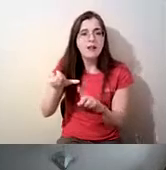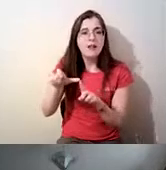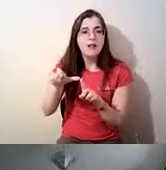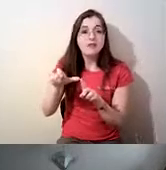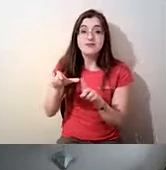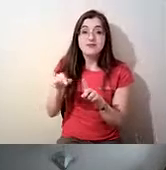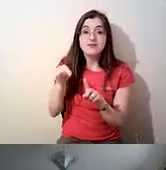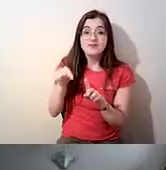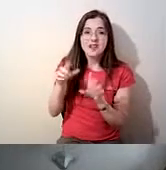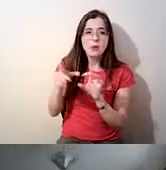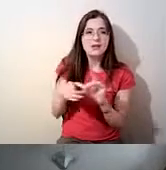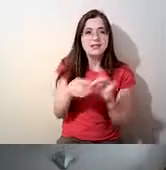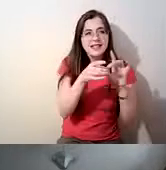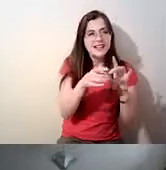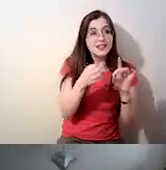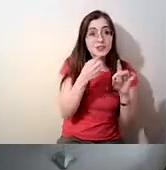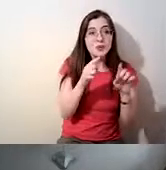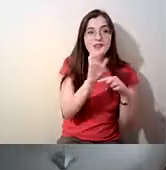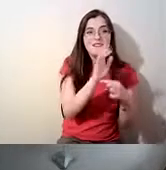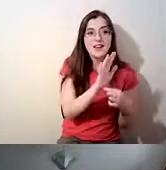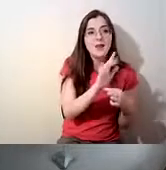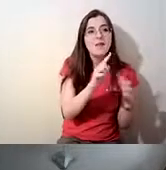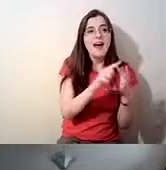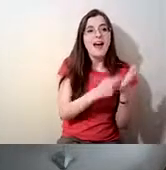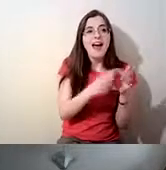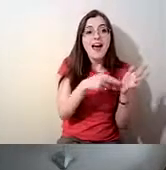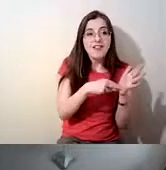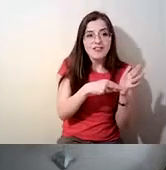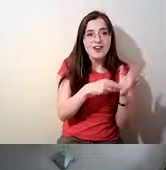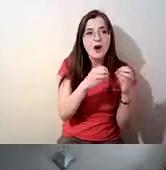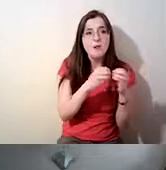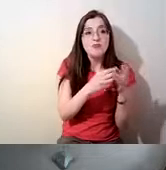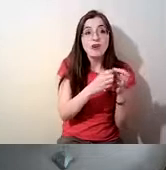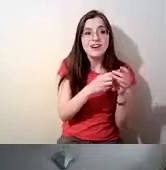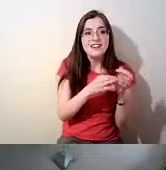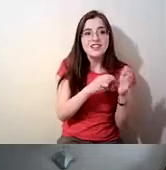film erin brockovich if you remember that it is that chemical that is carcinogenic